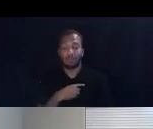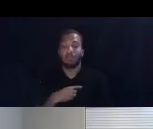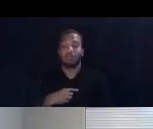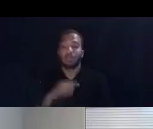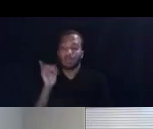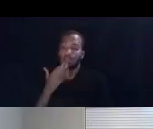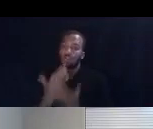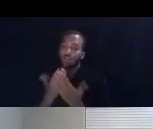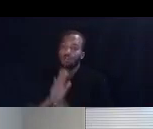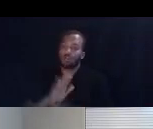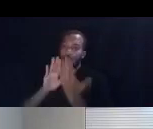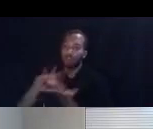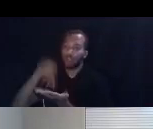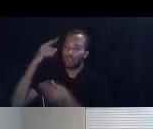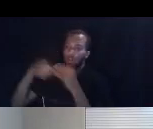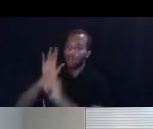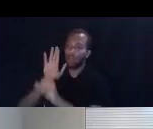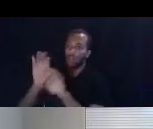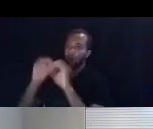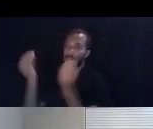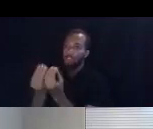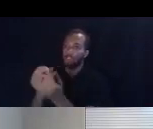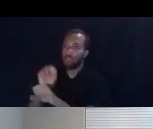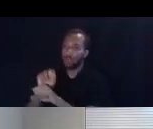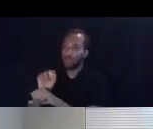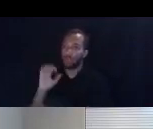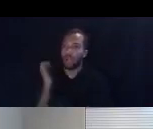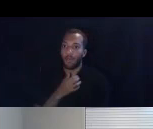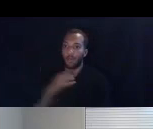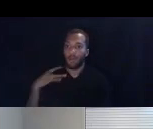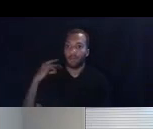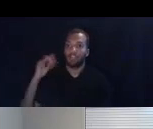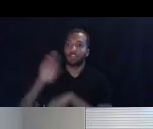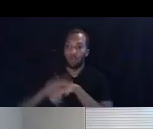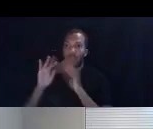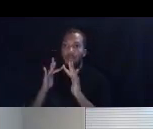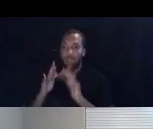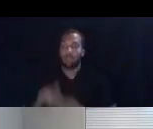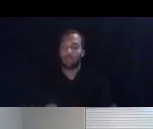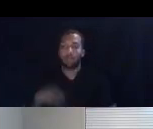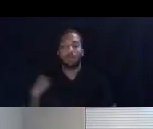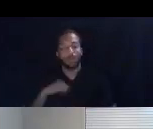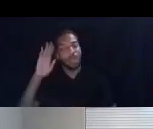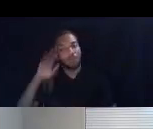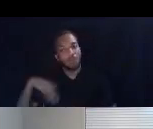to learn about other organizations. So our sponsorship application is just online. And we know that sometimes our larger